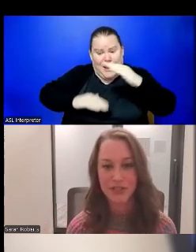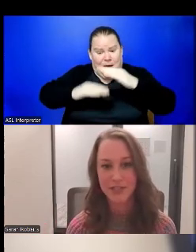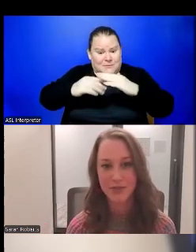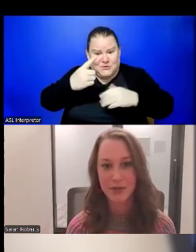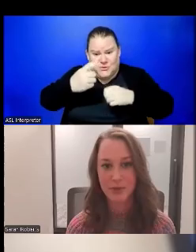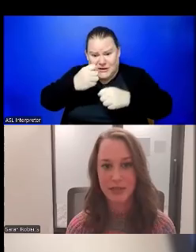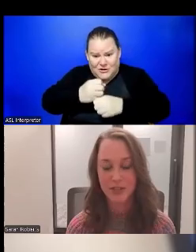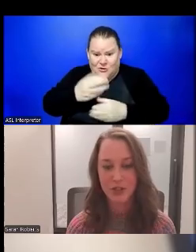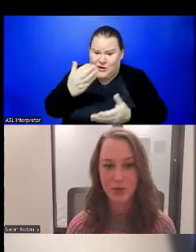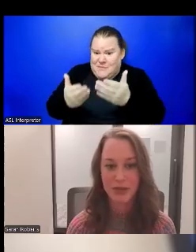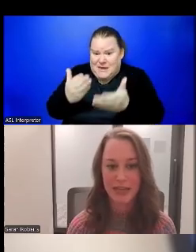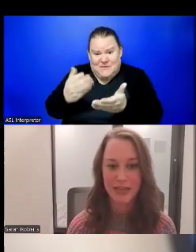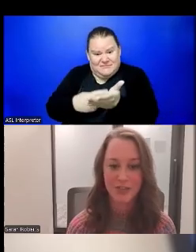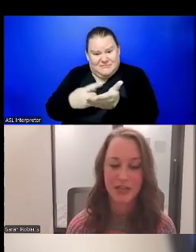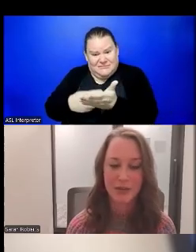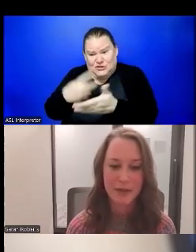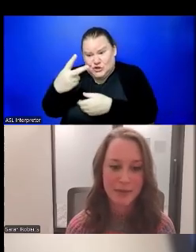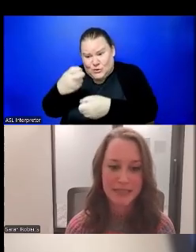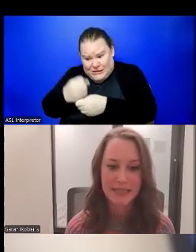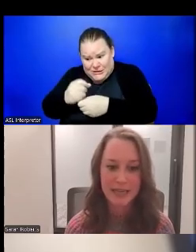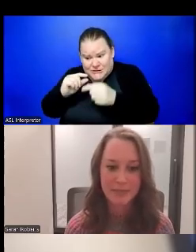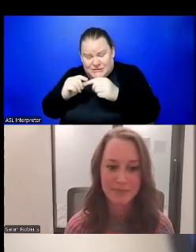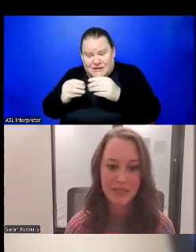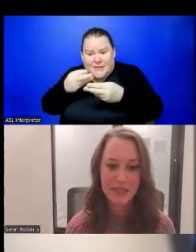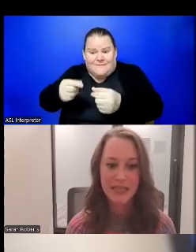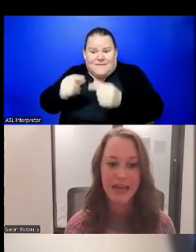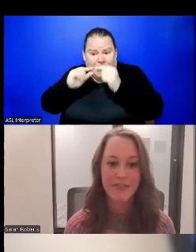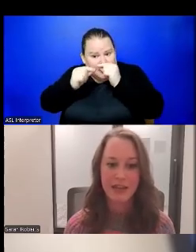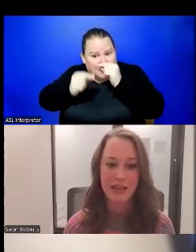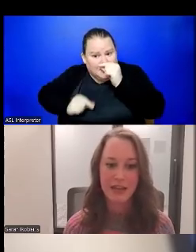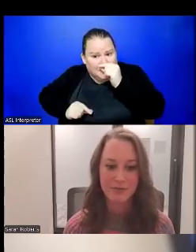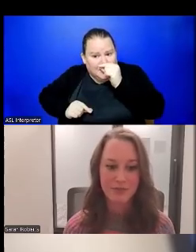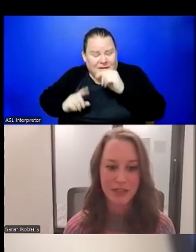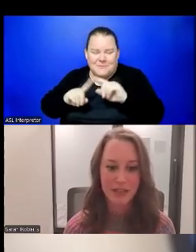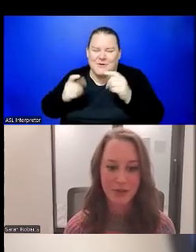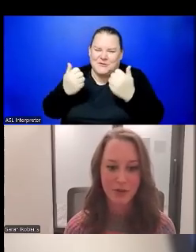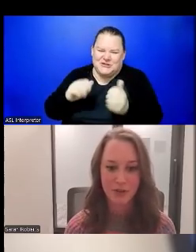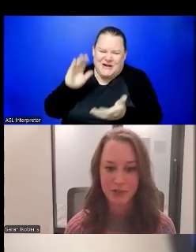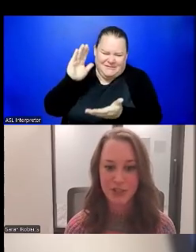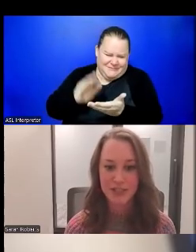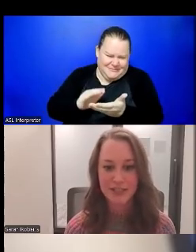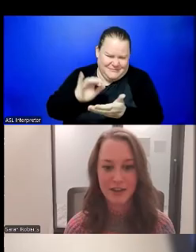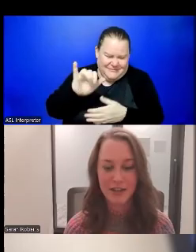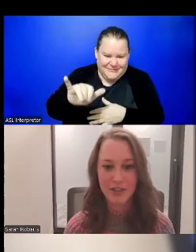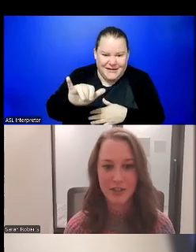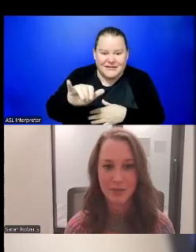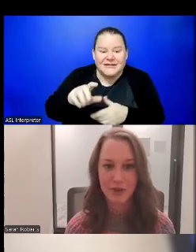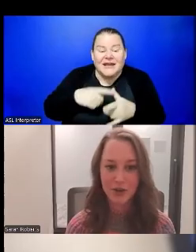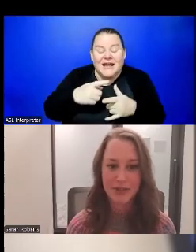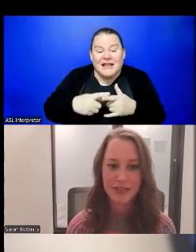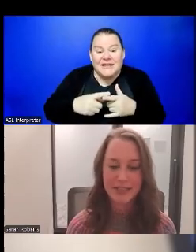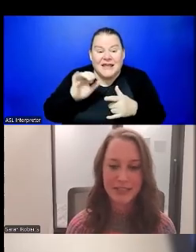two years, but we do what we can to try to minimize that. And then again, the oral aversion is not a concern in Prader Willi,